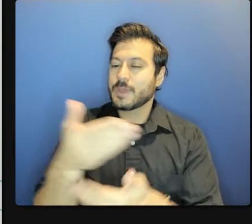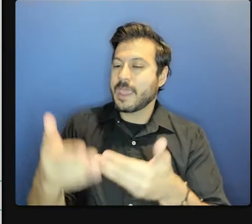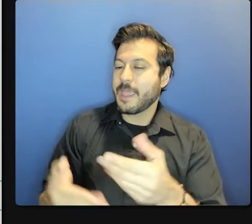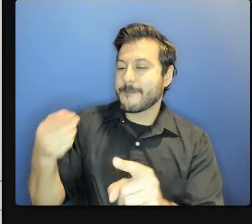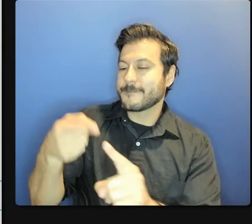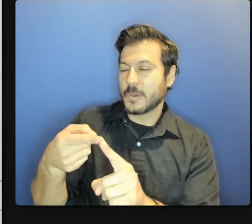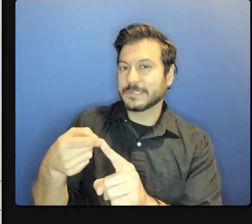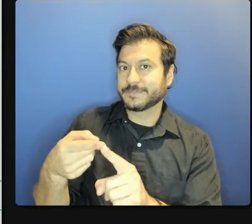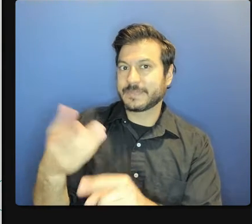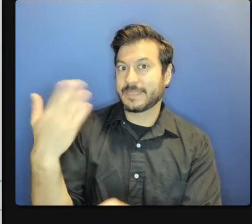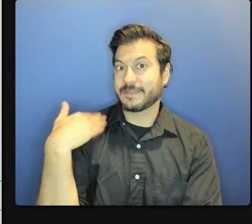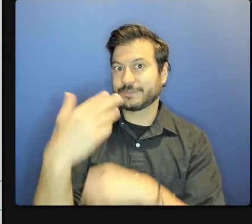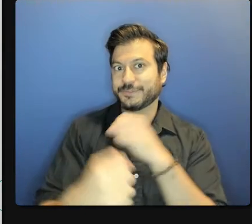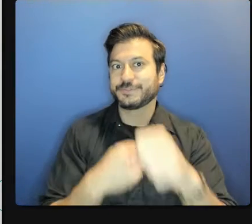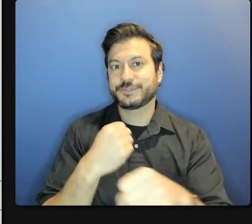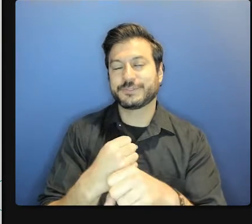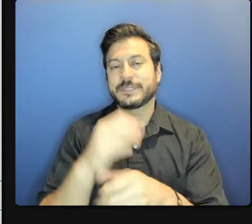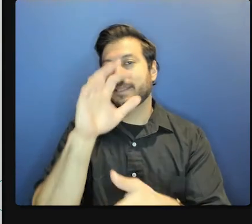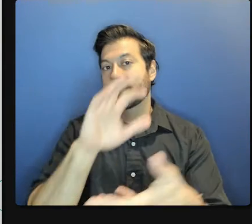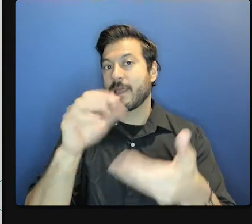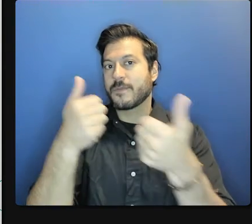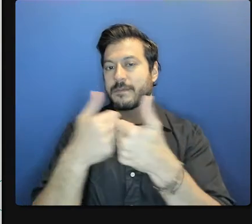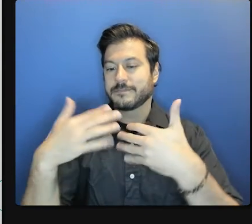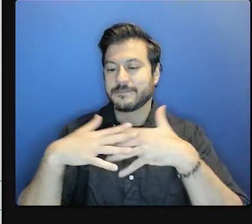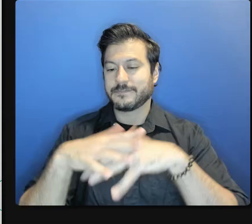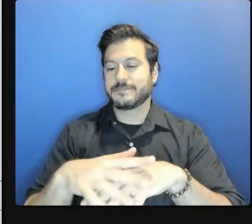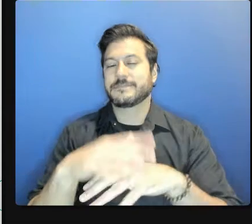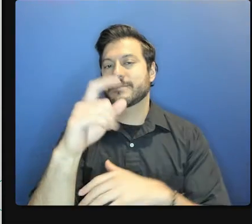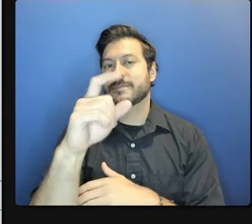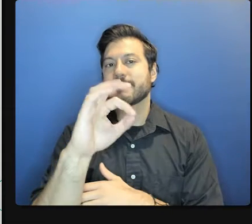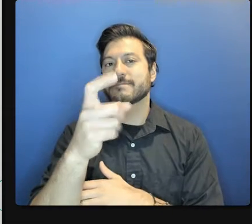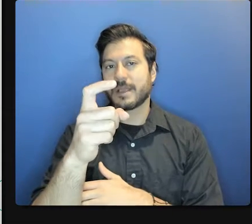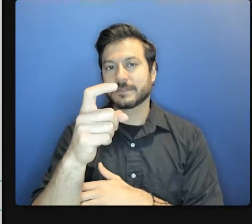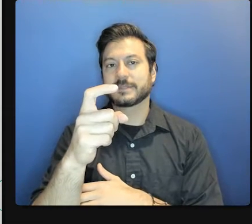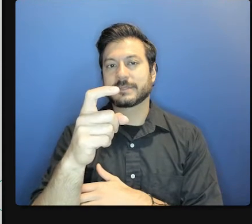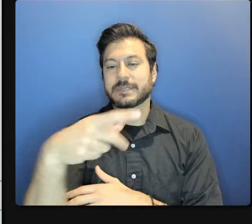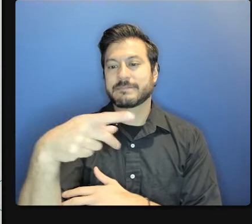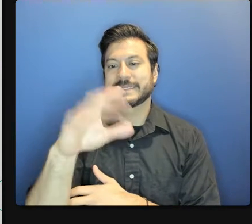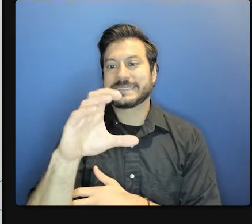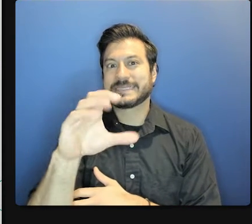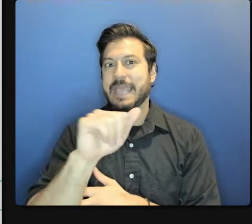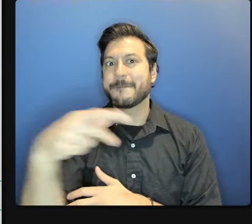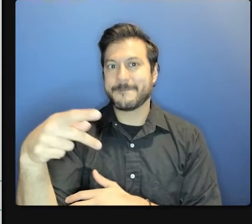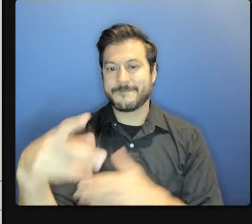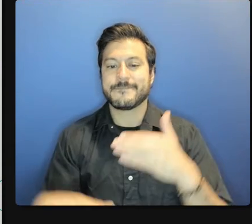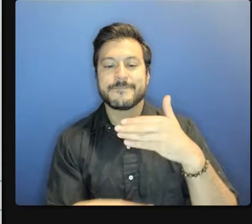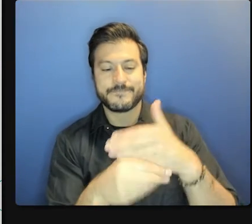So, late last year Xbox Cloud Gaming, was integrated into the Xbox PC app